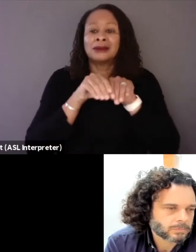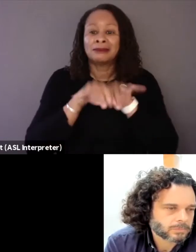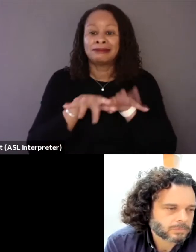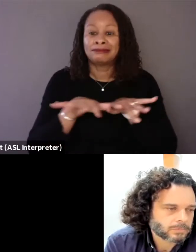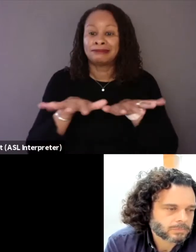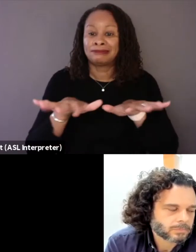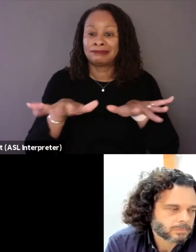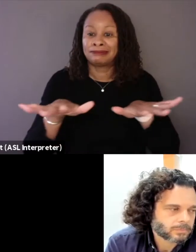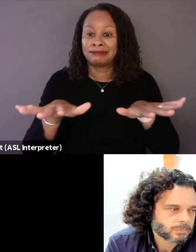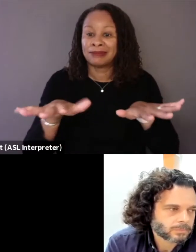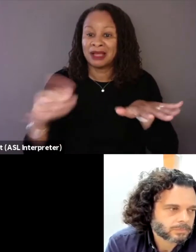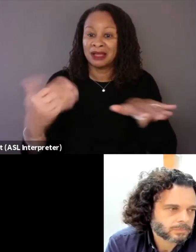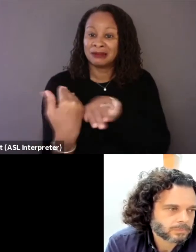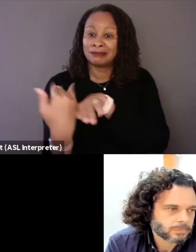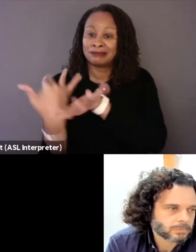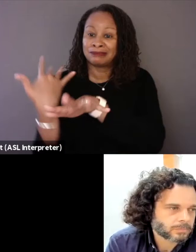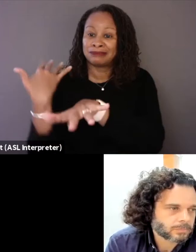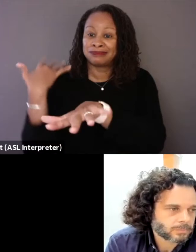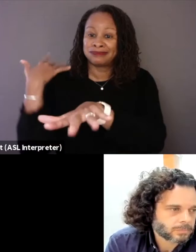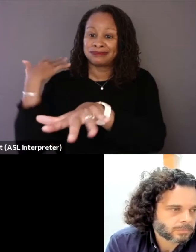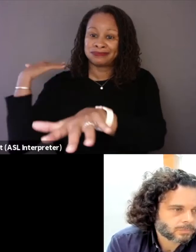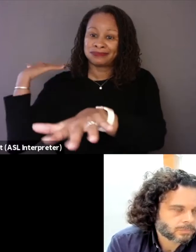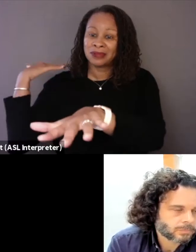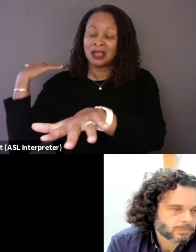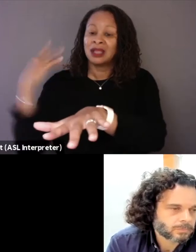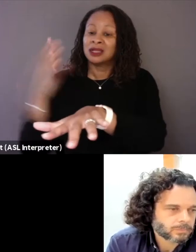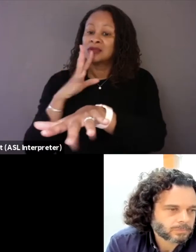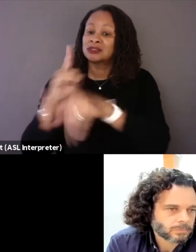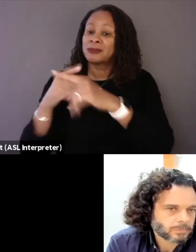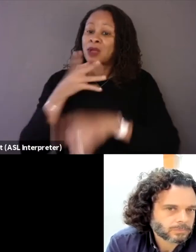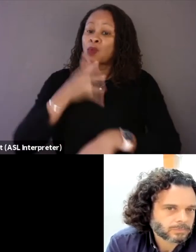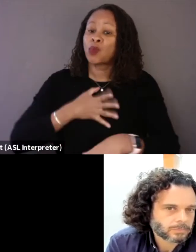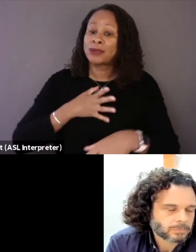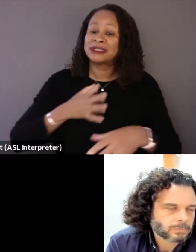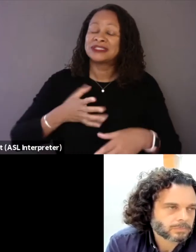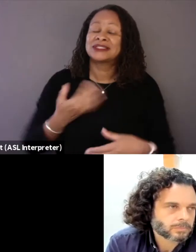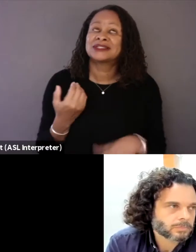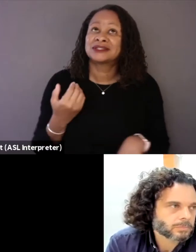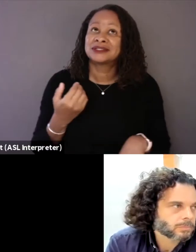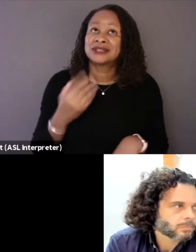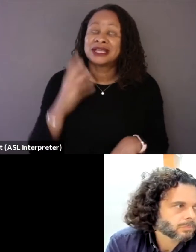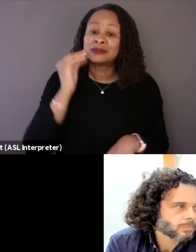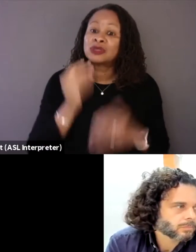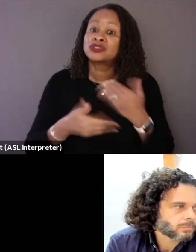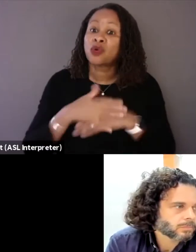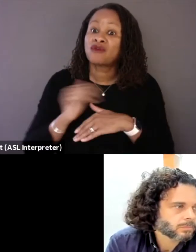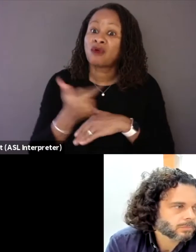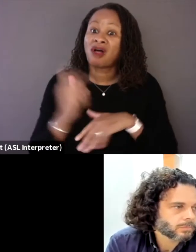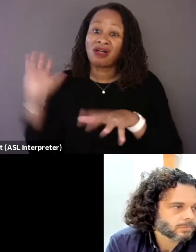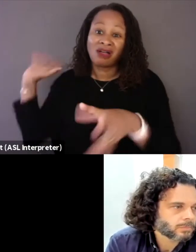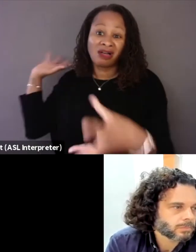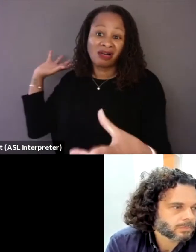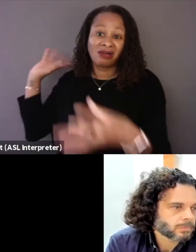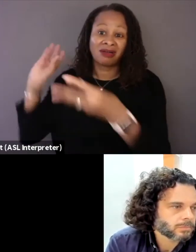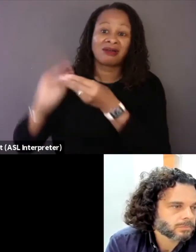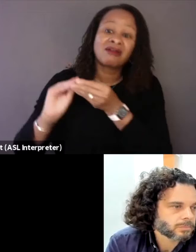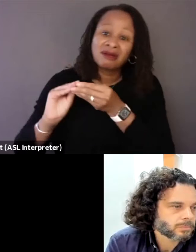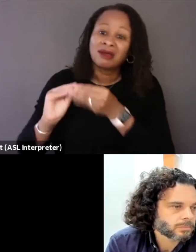That's kind of telling of women's experience overall. And so that's why we felt it was important, even though it's a very personal story, to kind of make sure that you're,